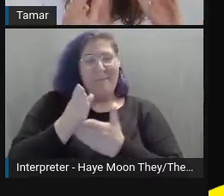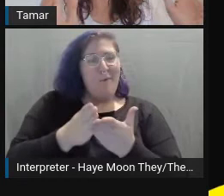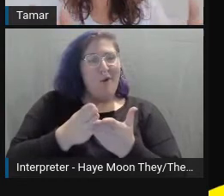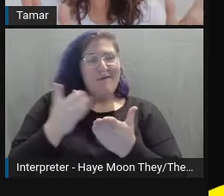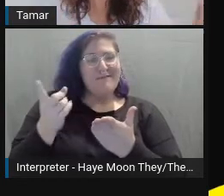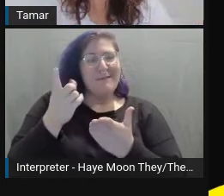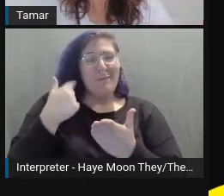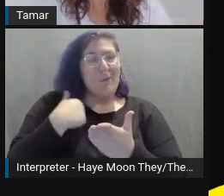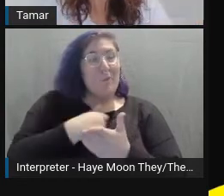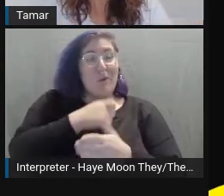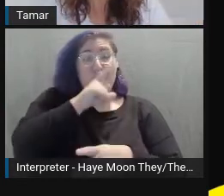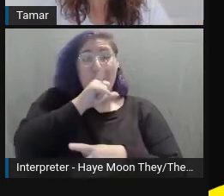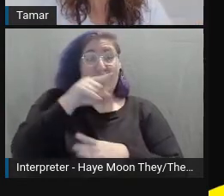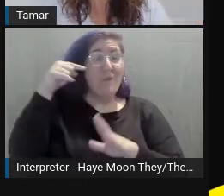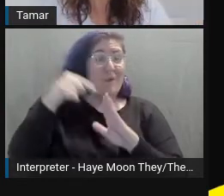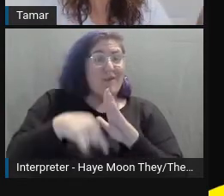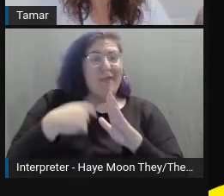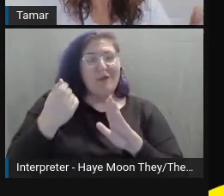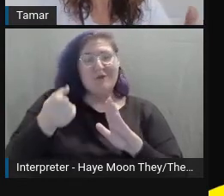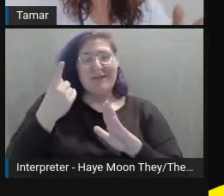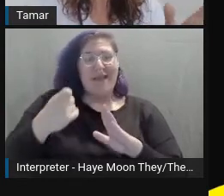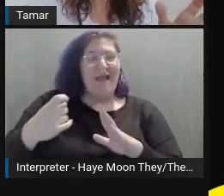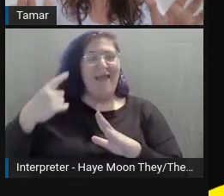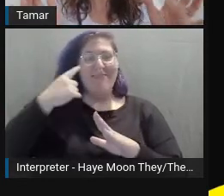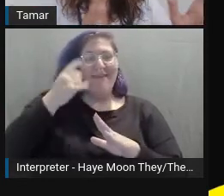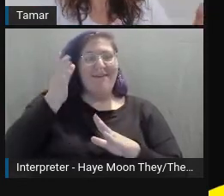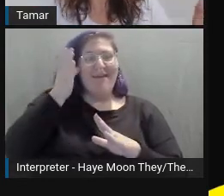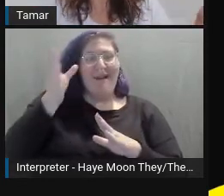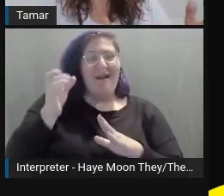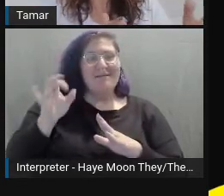I feel accessibility tends to be that way for a lot of people